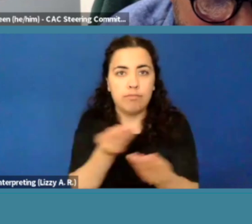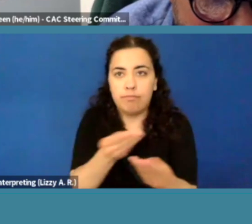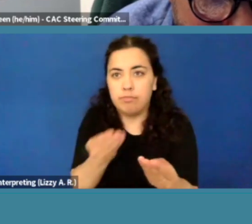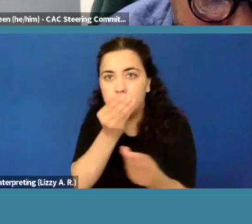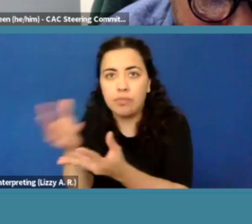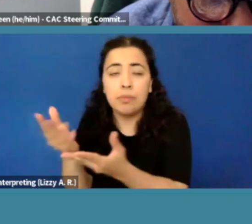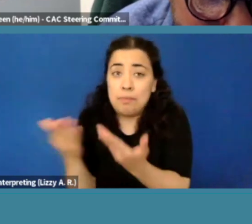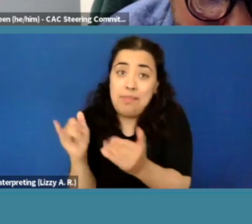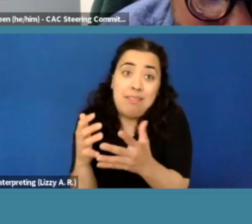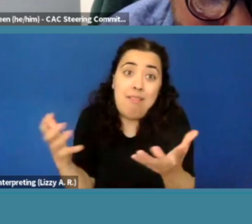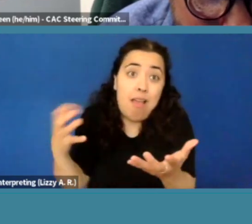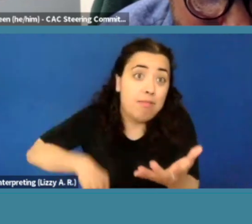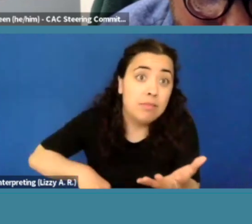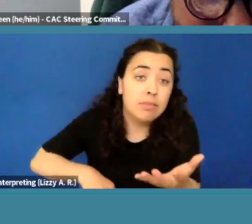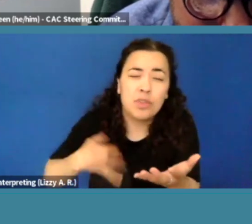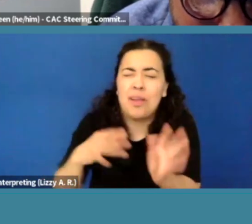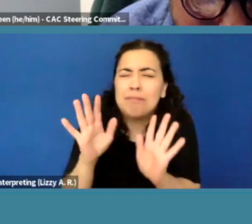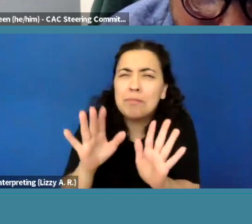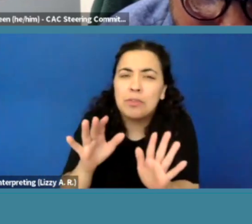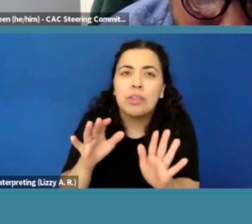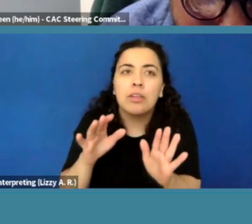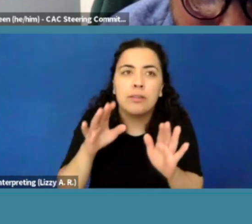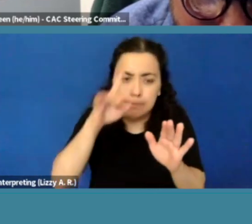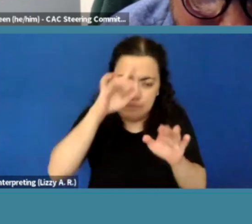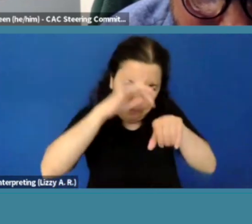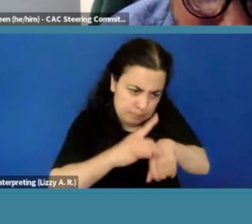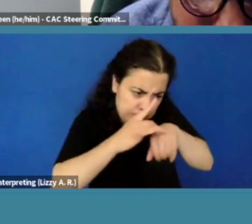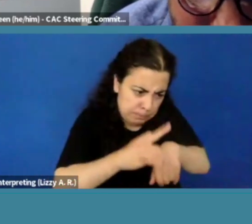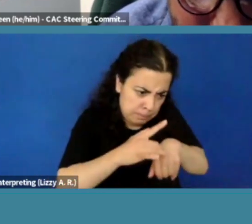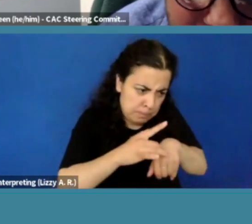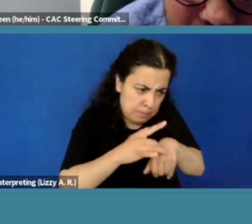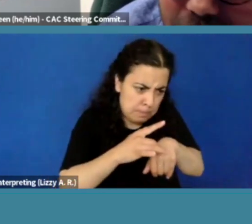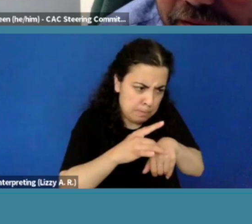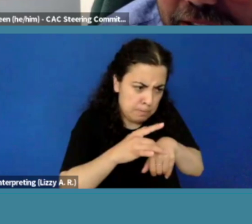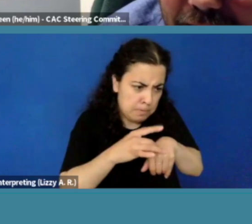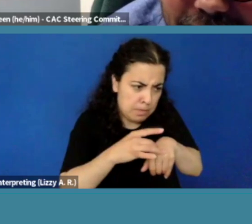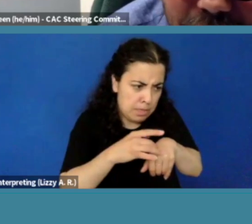So I would say don't concentrate on thinking that the way somebody visit